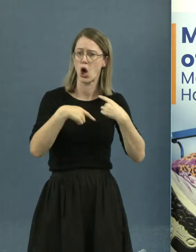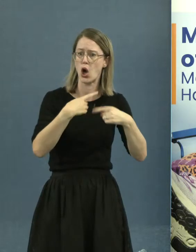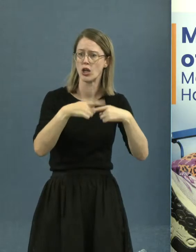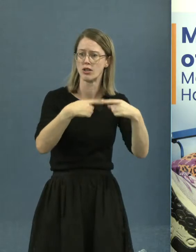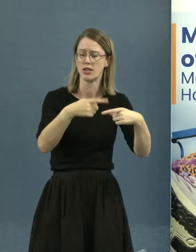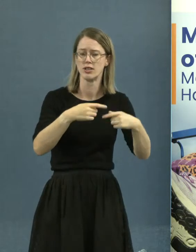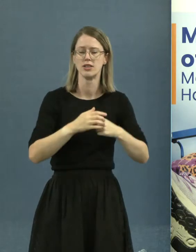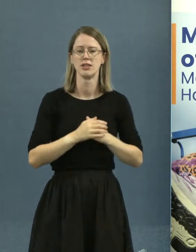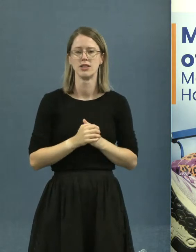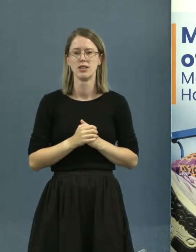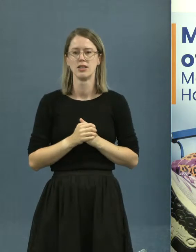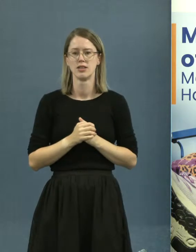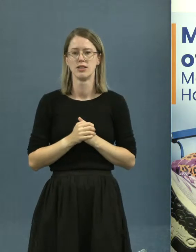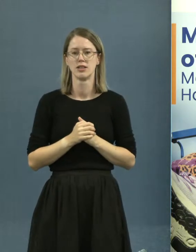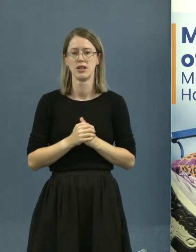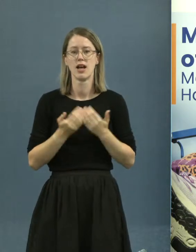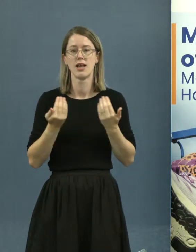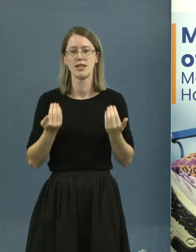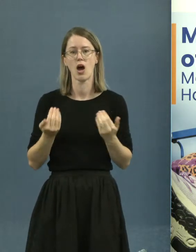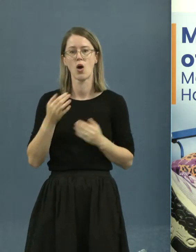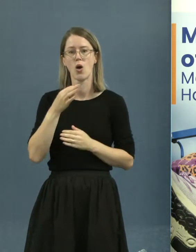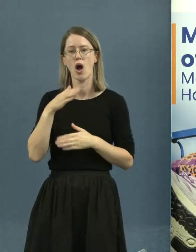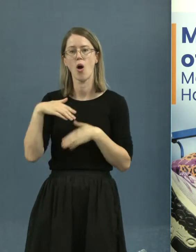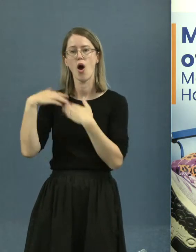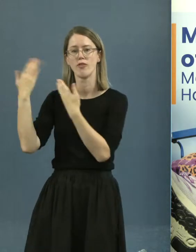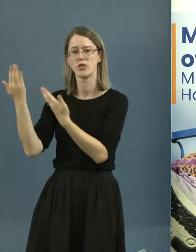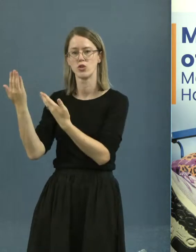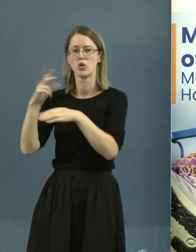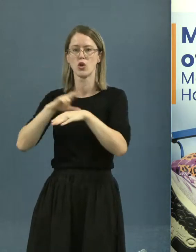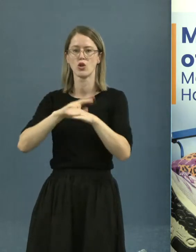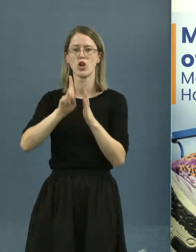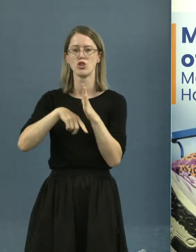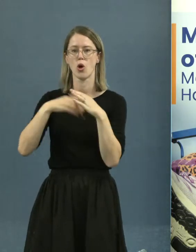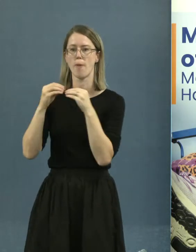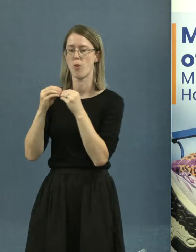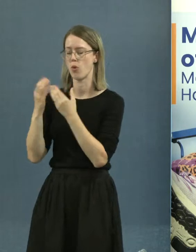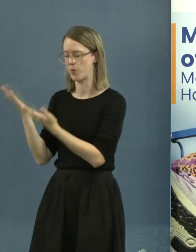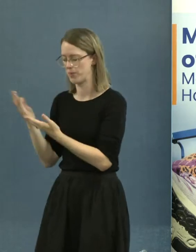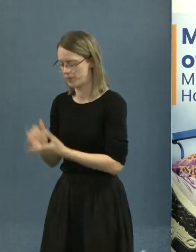continuing during this time.